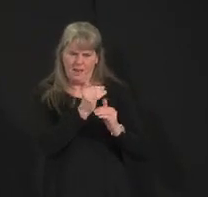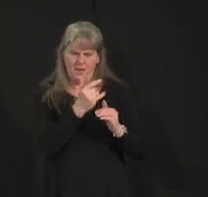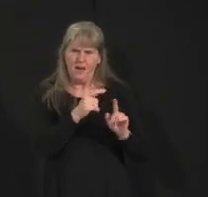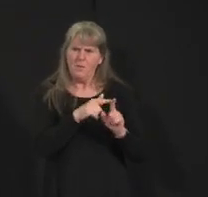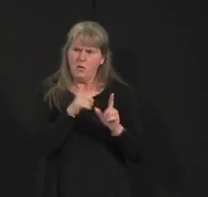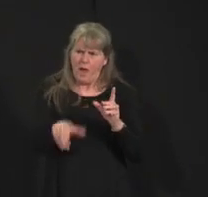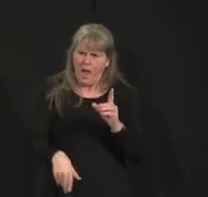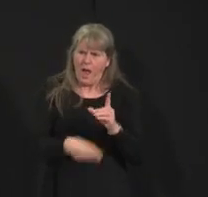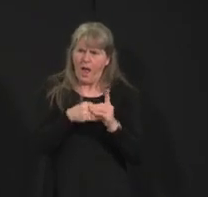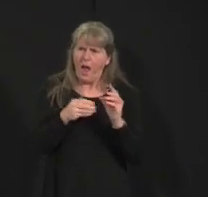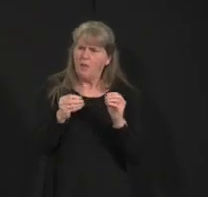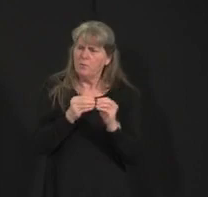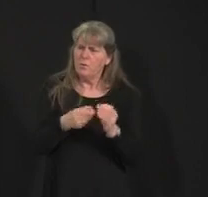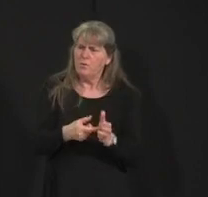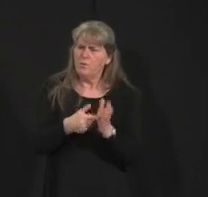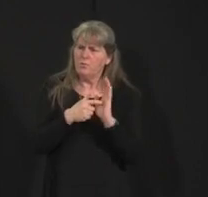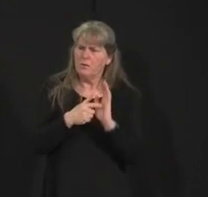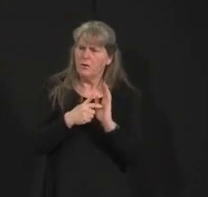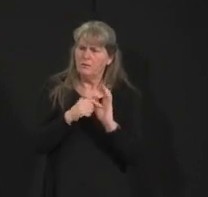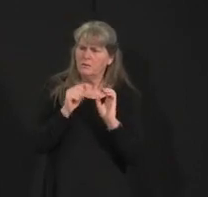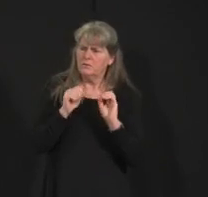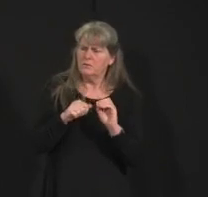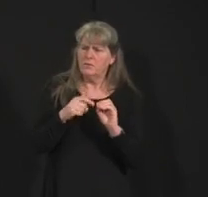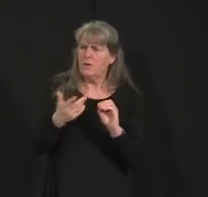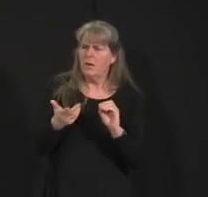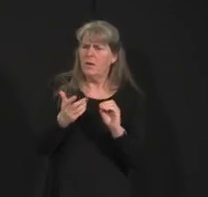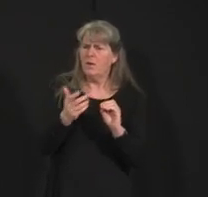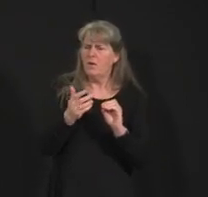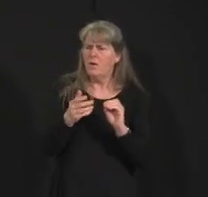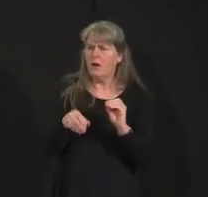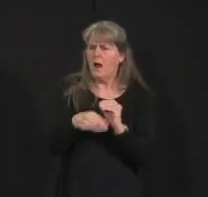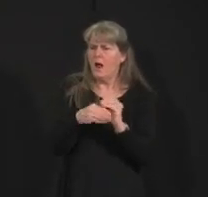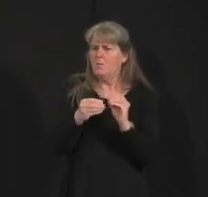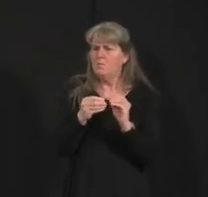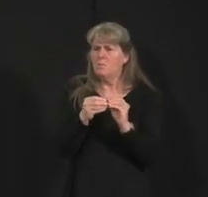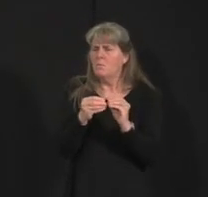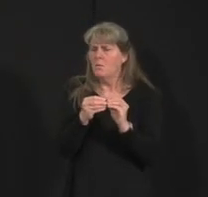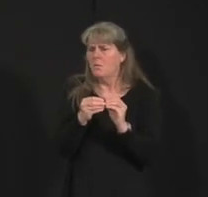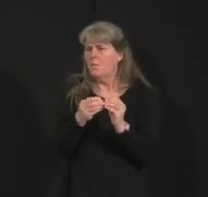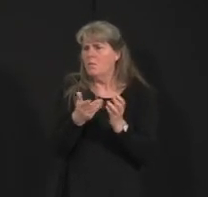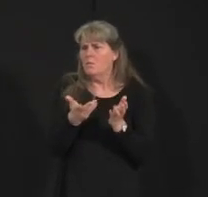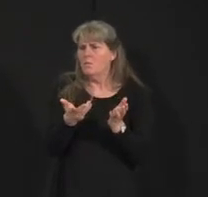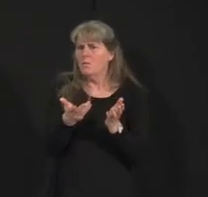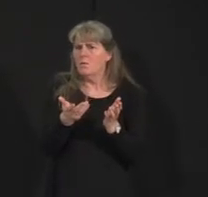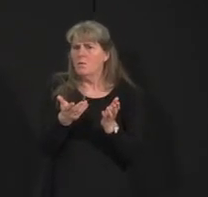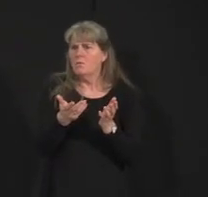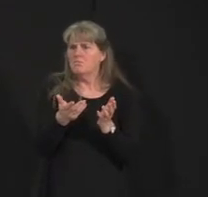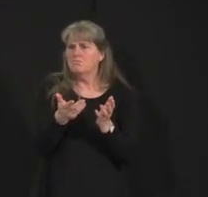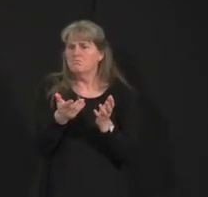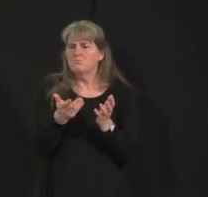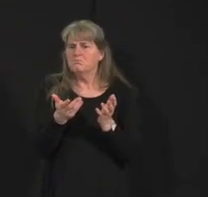set of requirements. I was wondering, have those requirements been sorted out